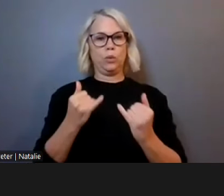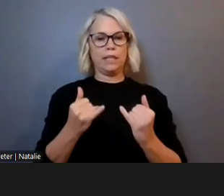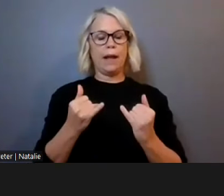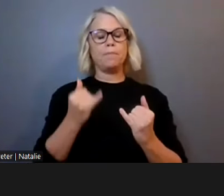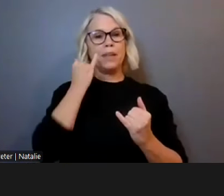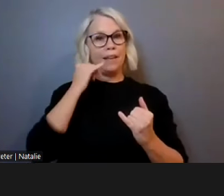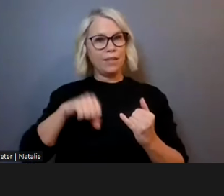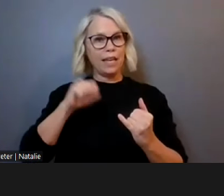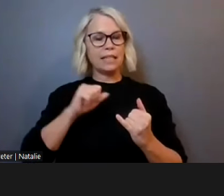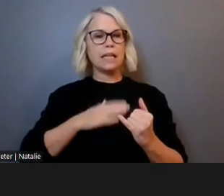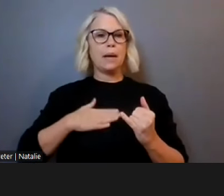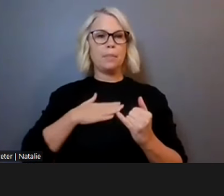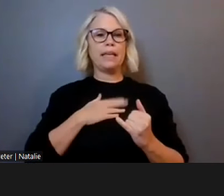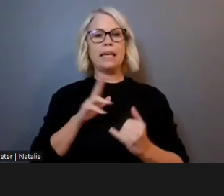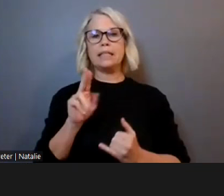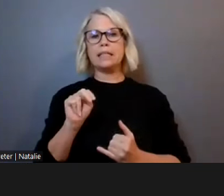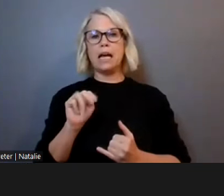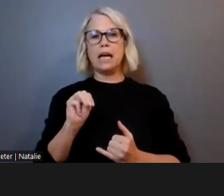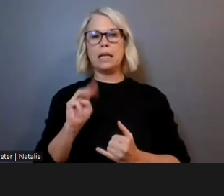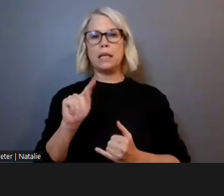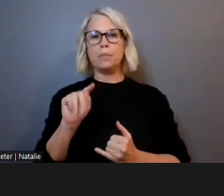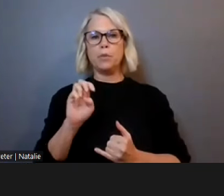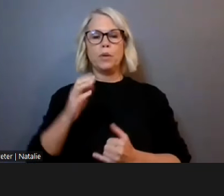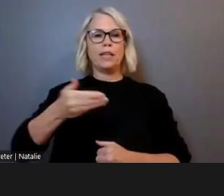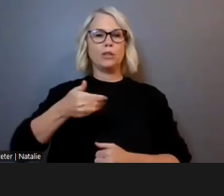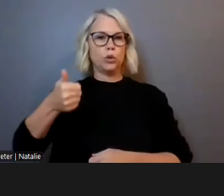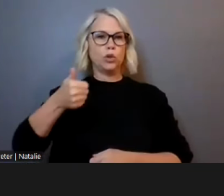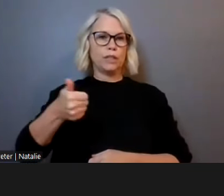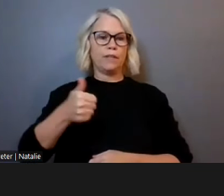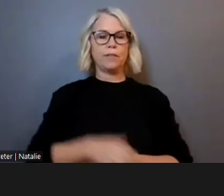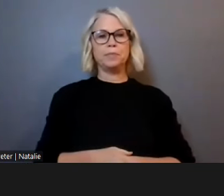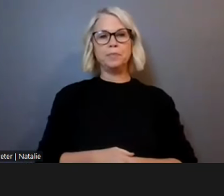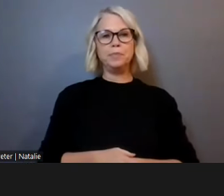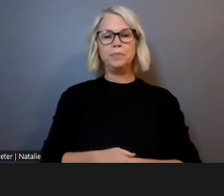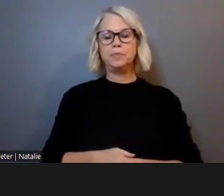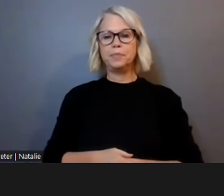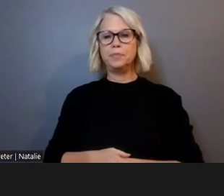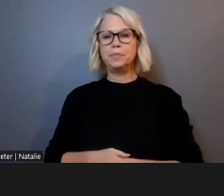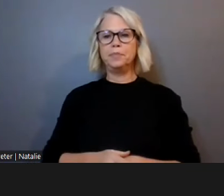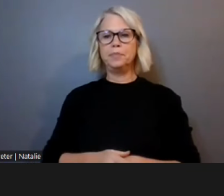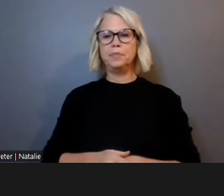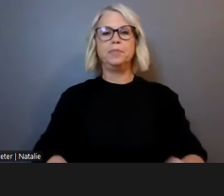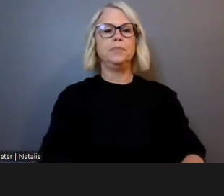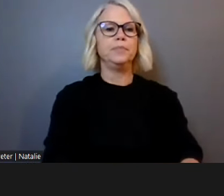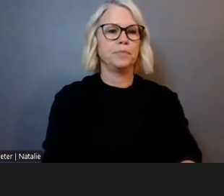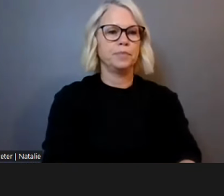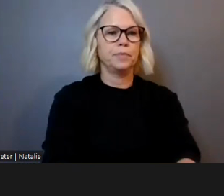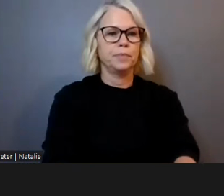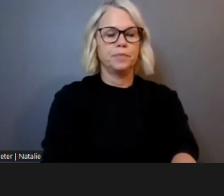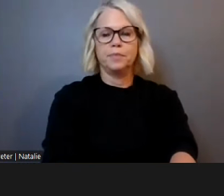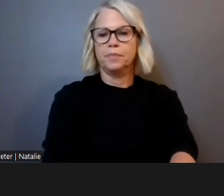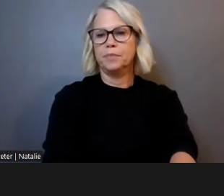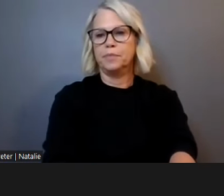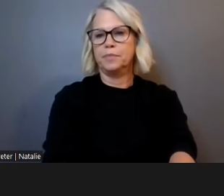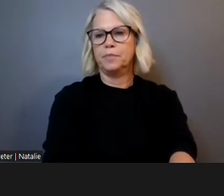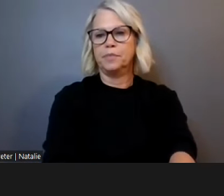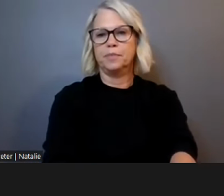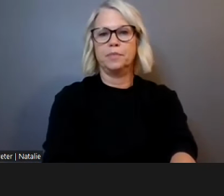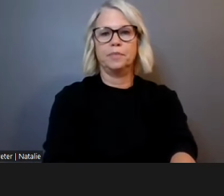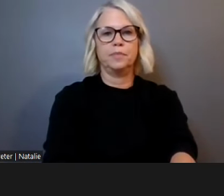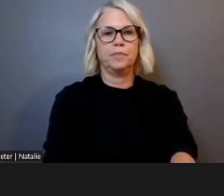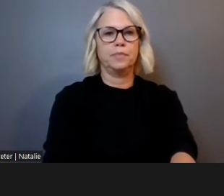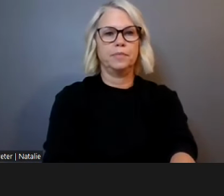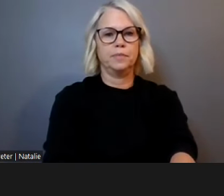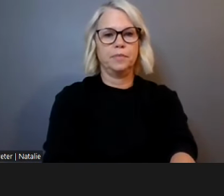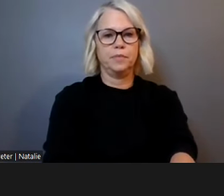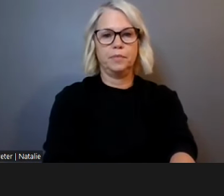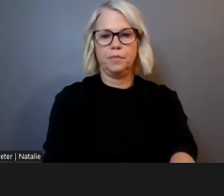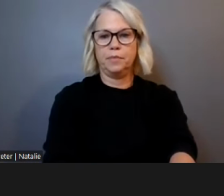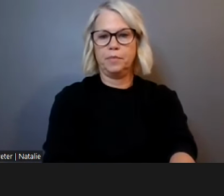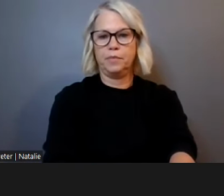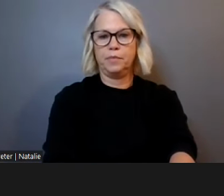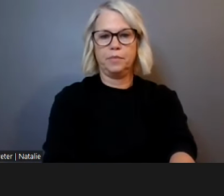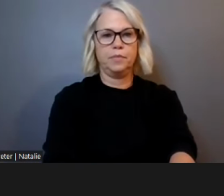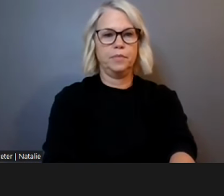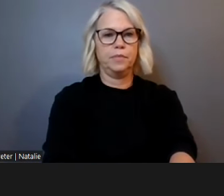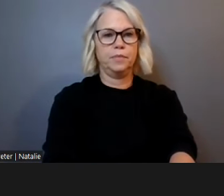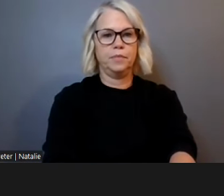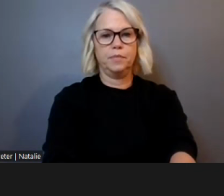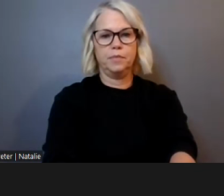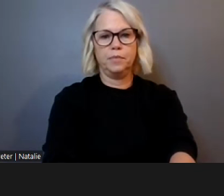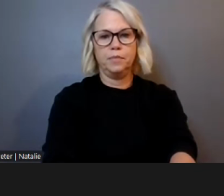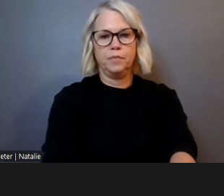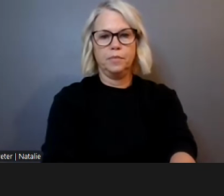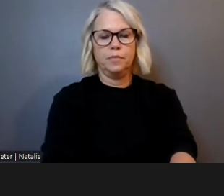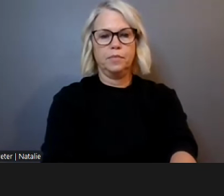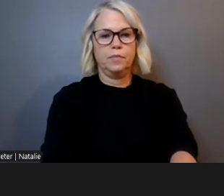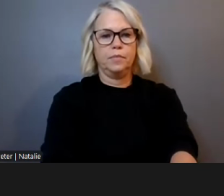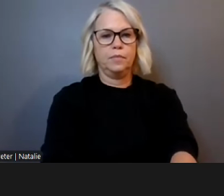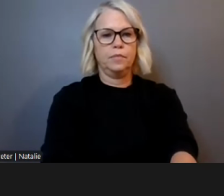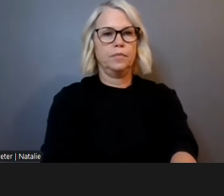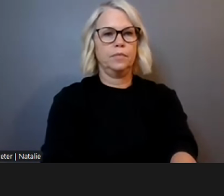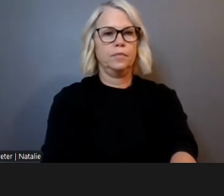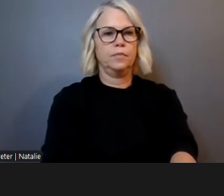come off of meat and introduce herself, that would be really wonderful.